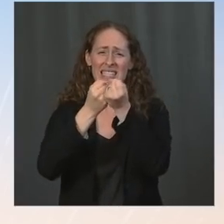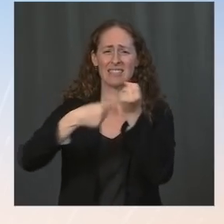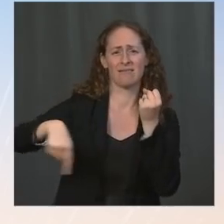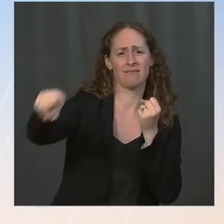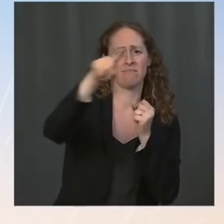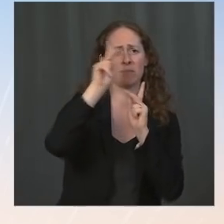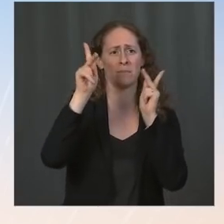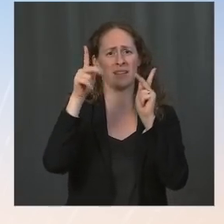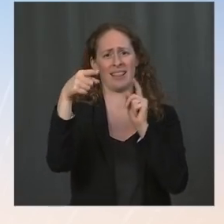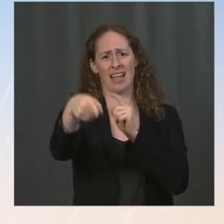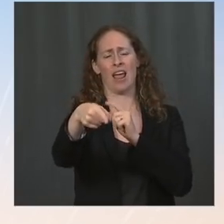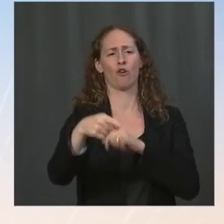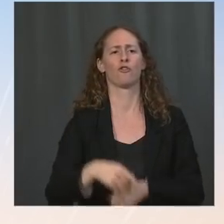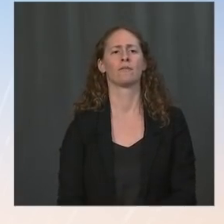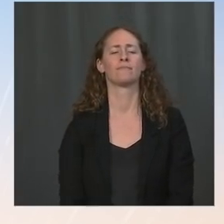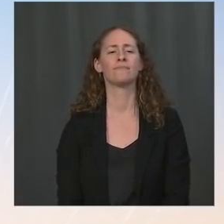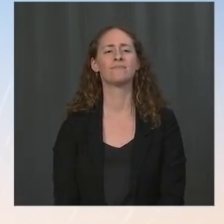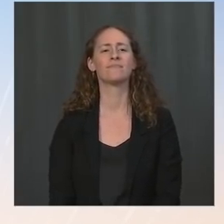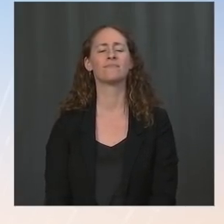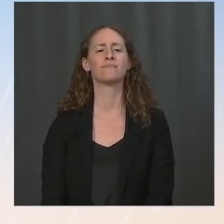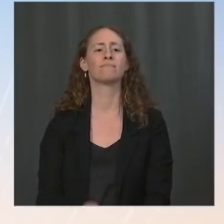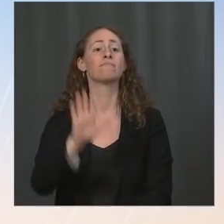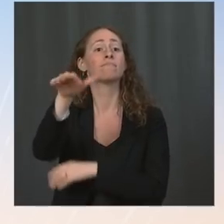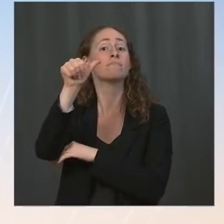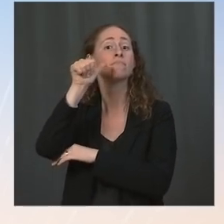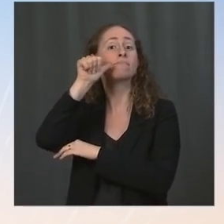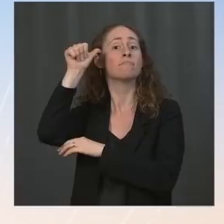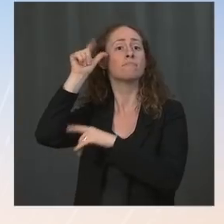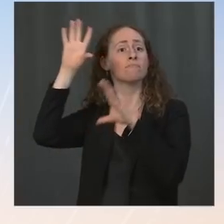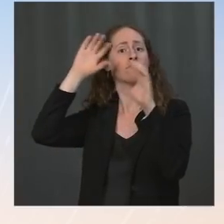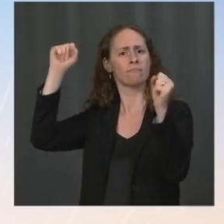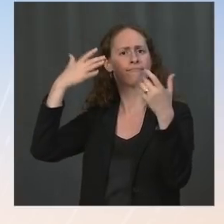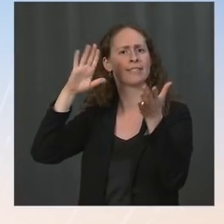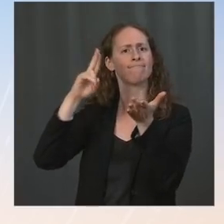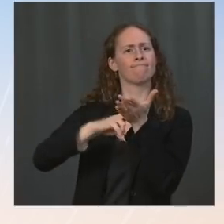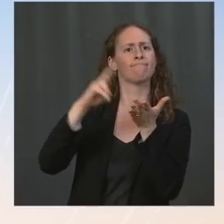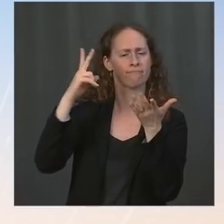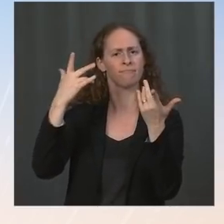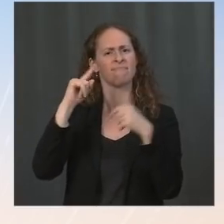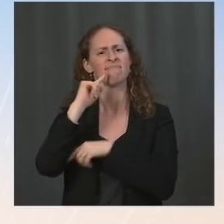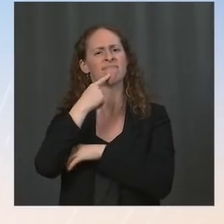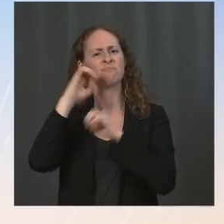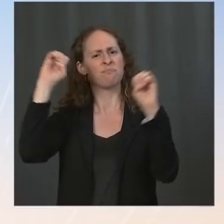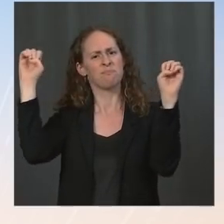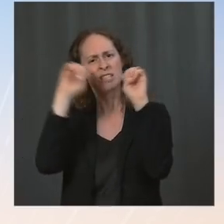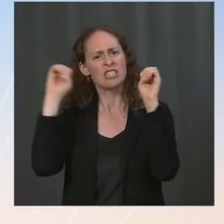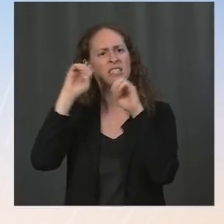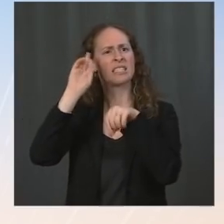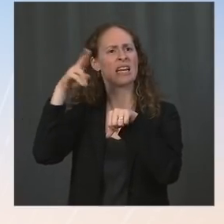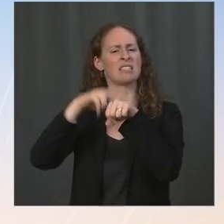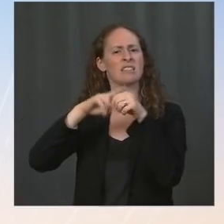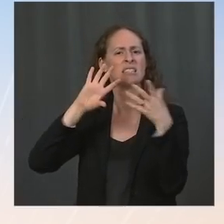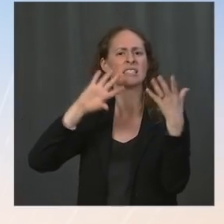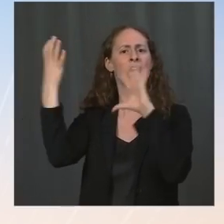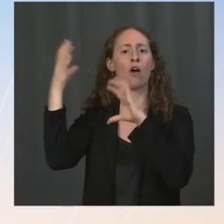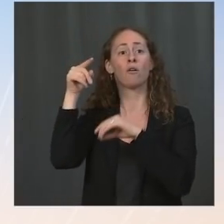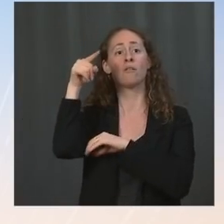last night, an emergency major declaration for Louisiana, which allows individuals in the impacted areas to apply for assistance.